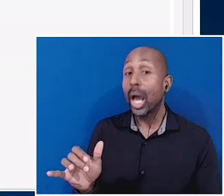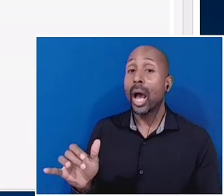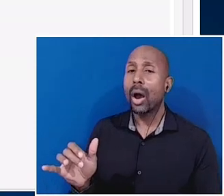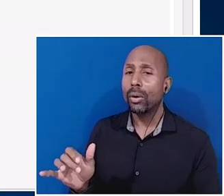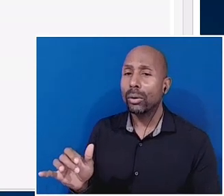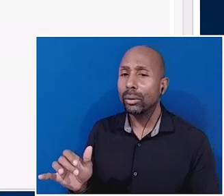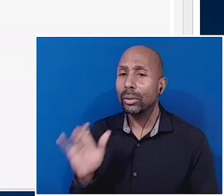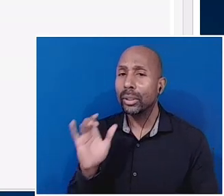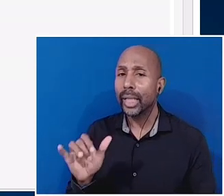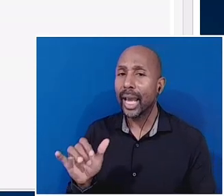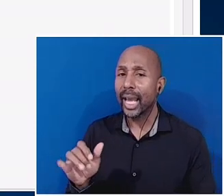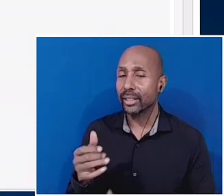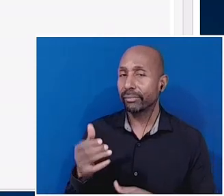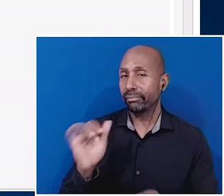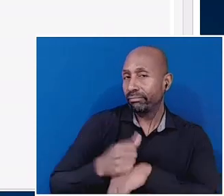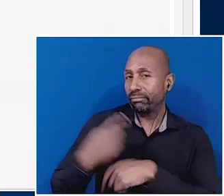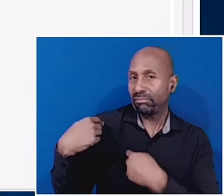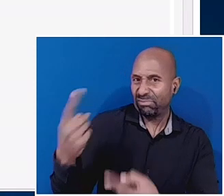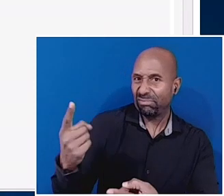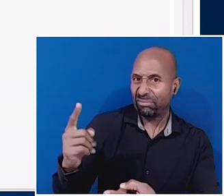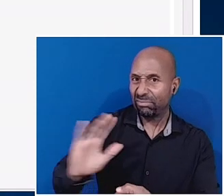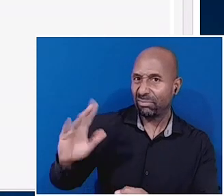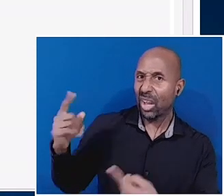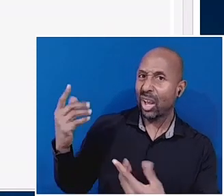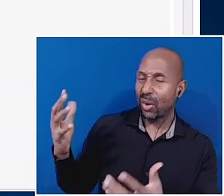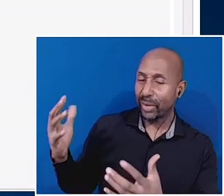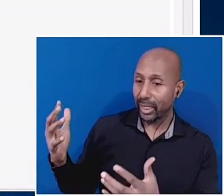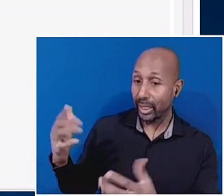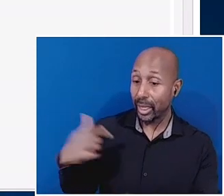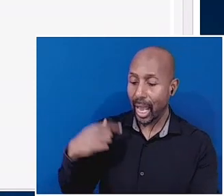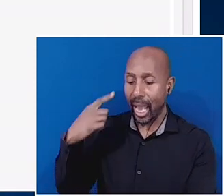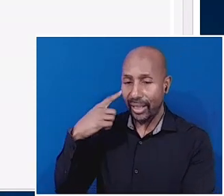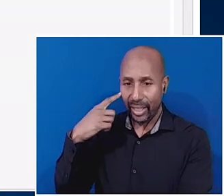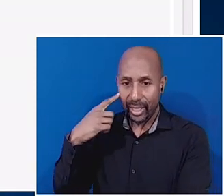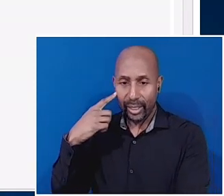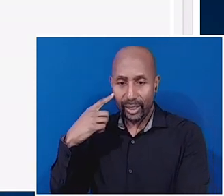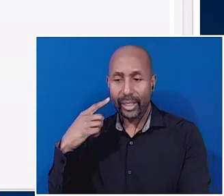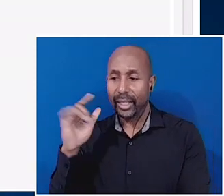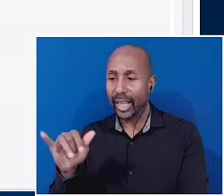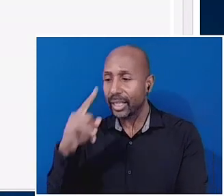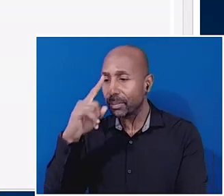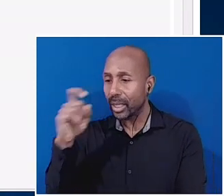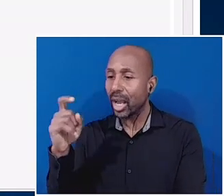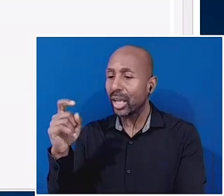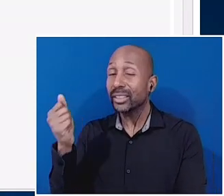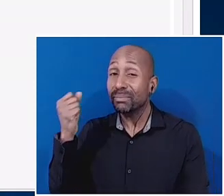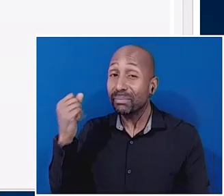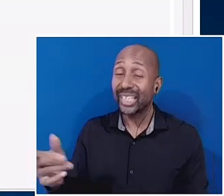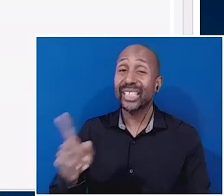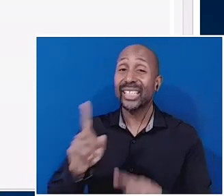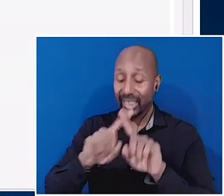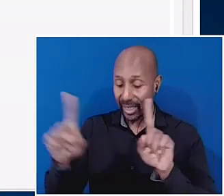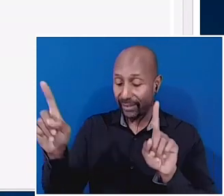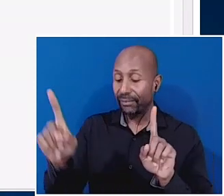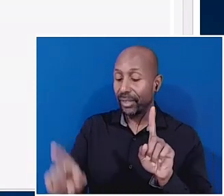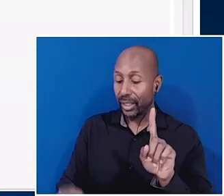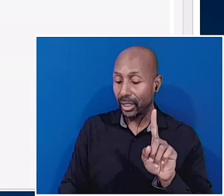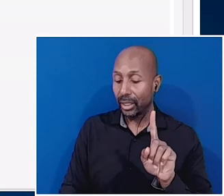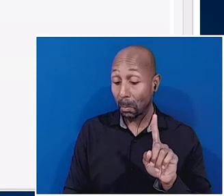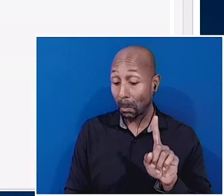And again, I just think that is because there are so many different things that